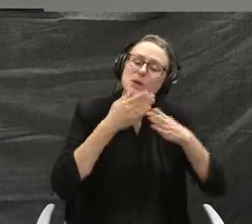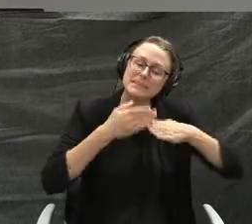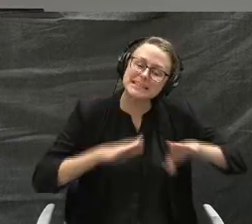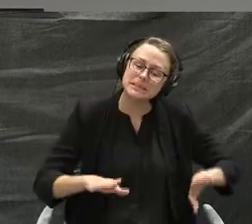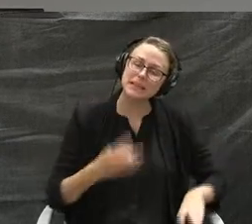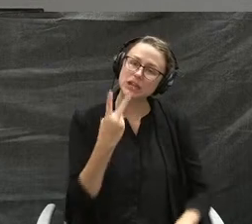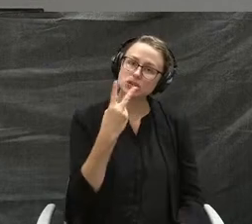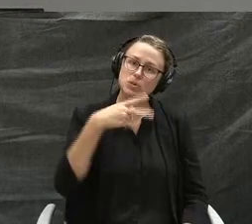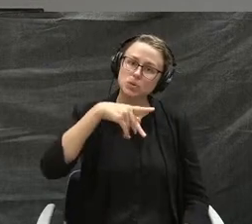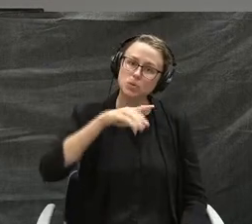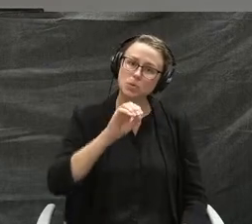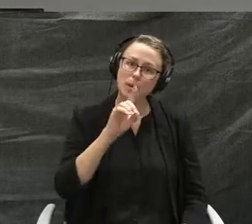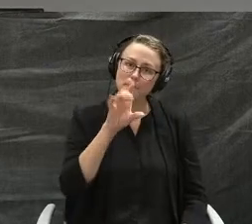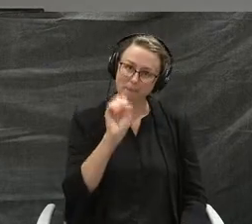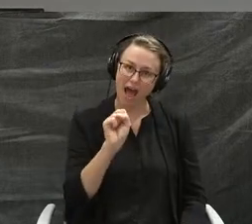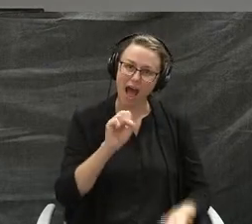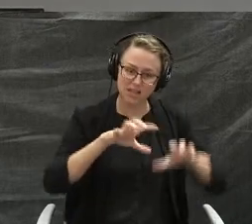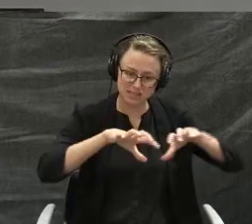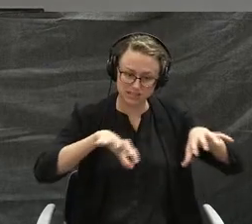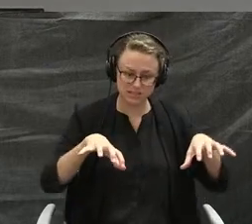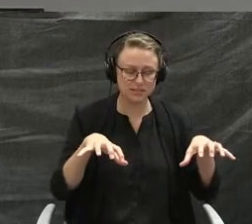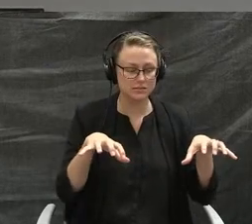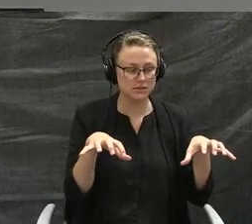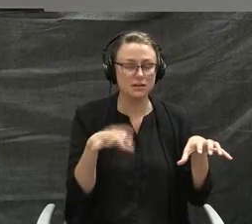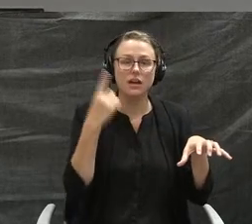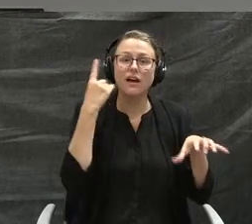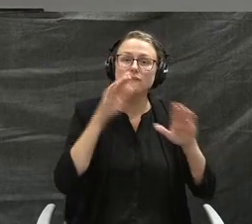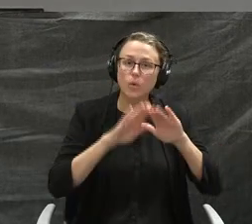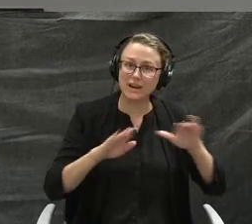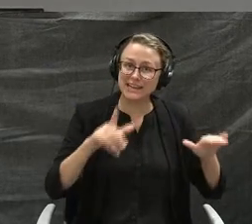And those would be for those kids that are in the building.